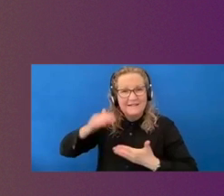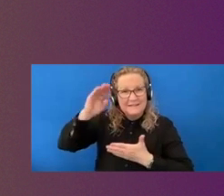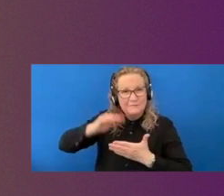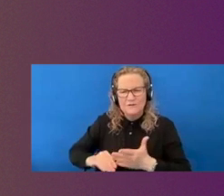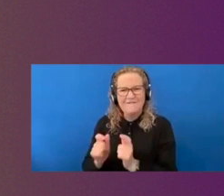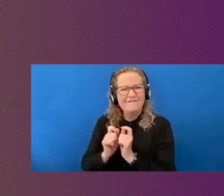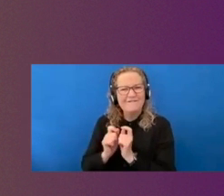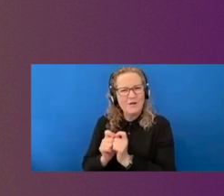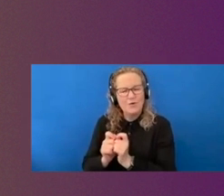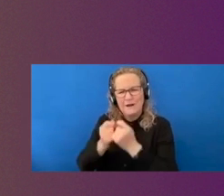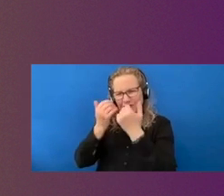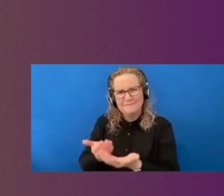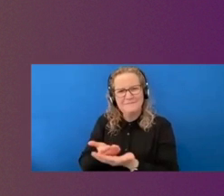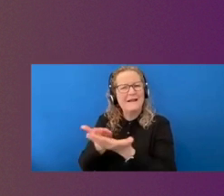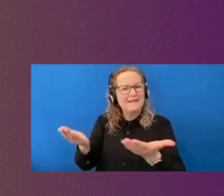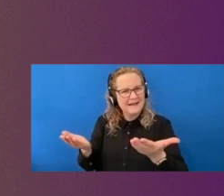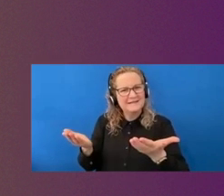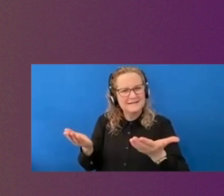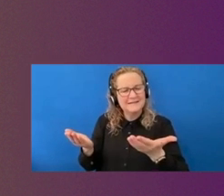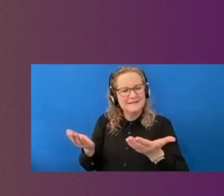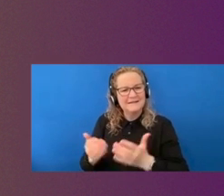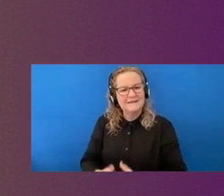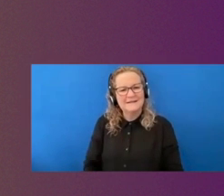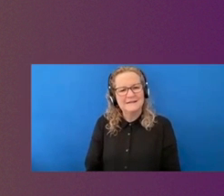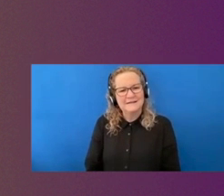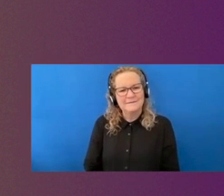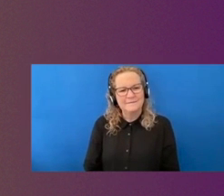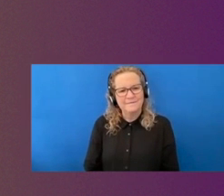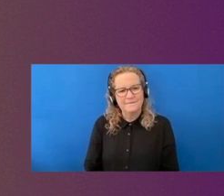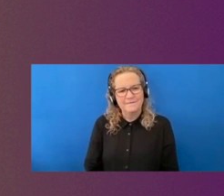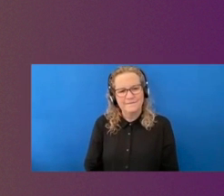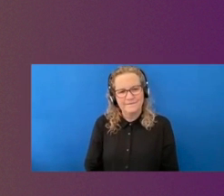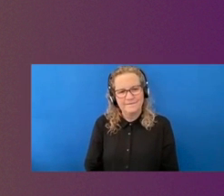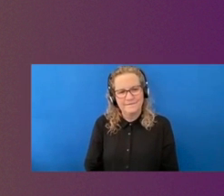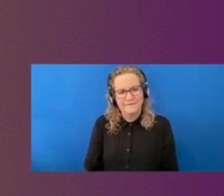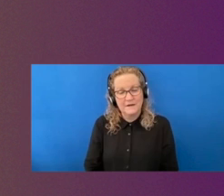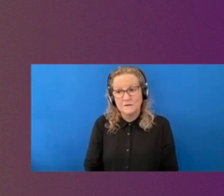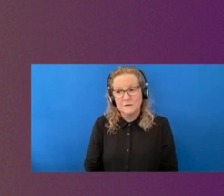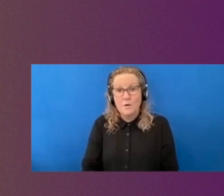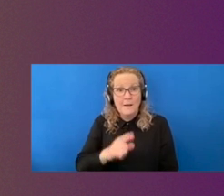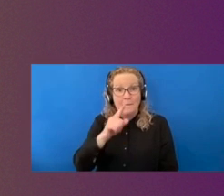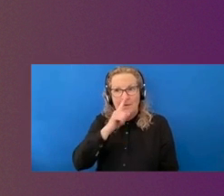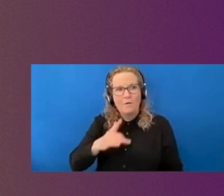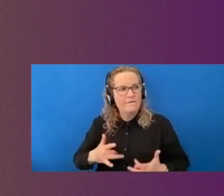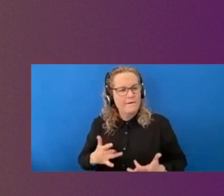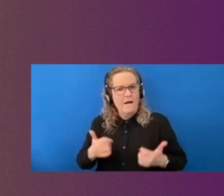that so people are really um valuing what they have to contribute you know it's expert knowledge